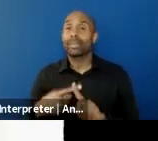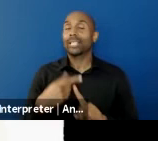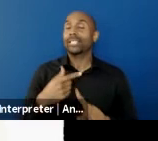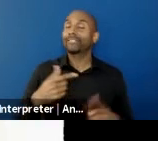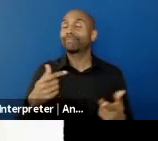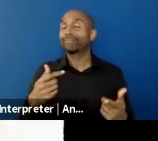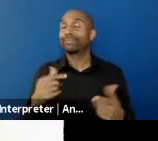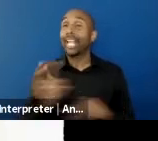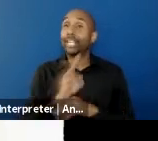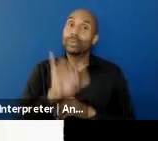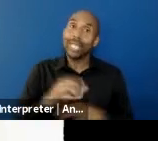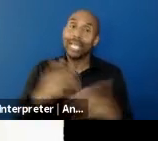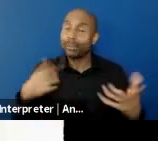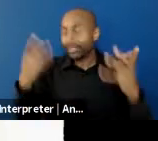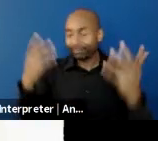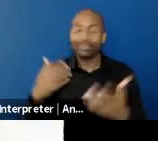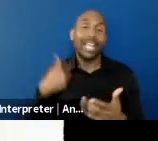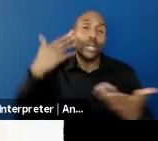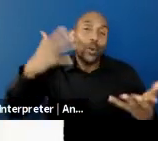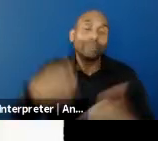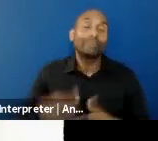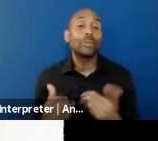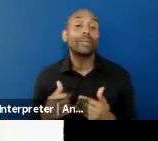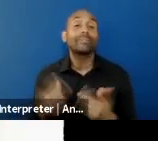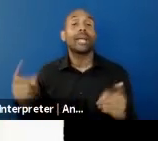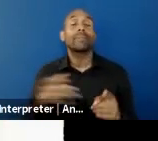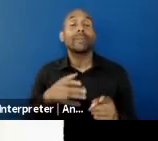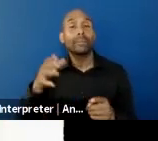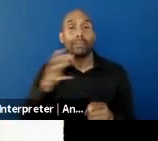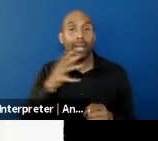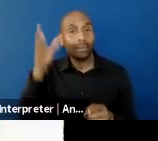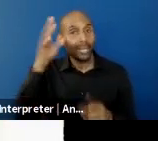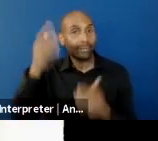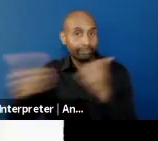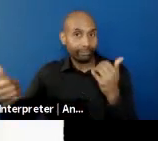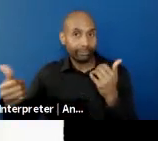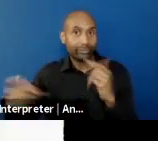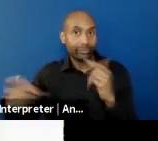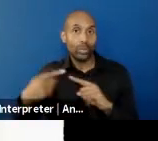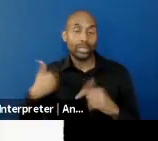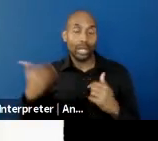They advertised that Ali would be at Lexington Market. So, obviously we had to go.